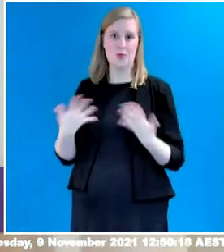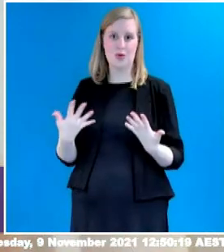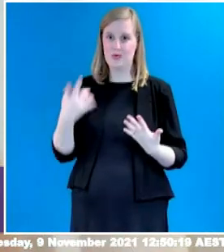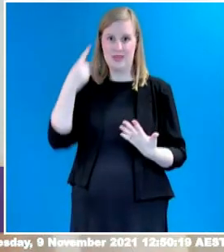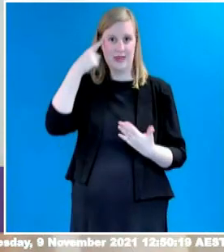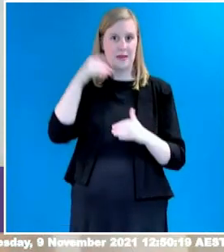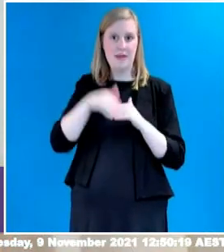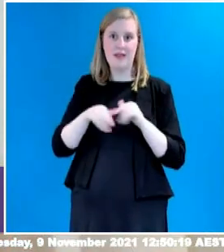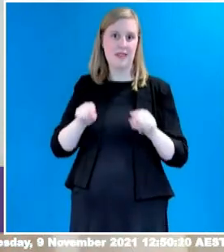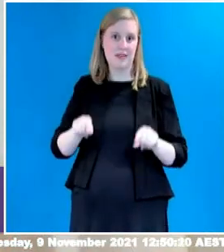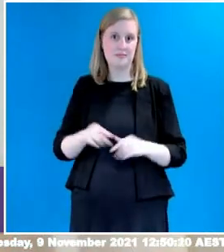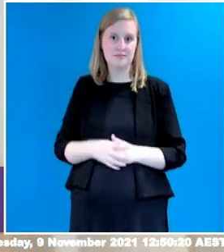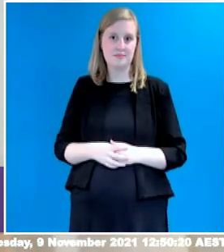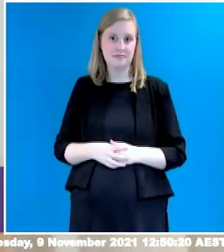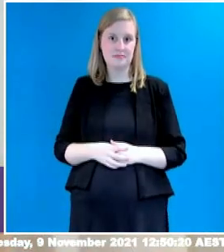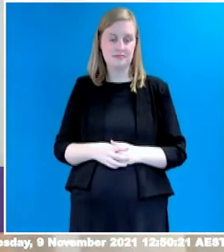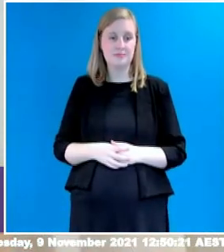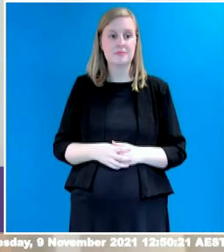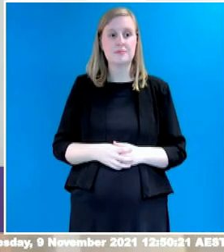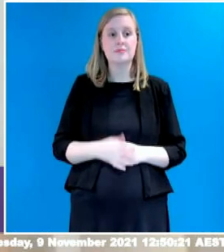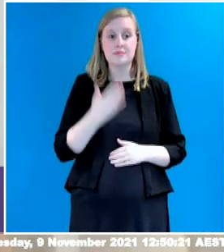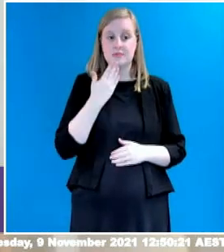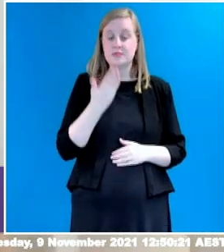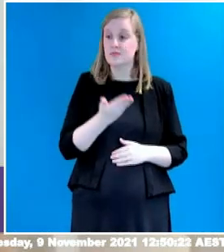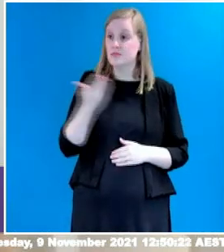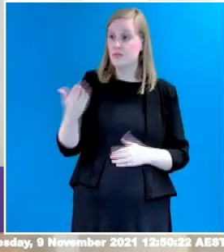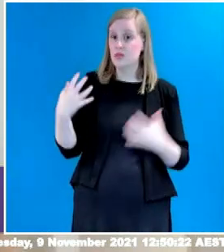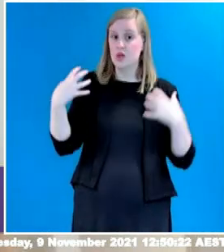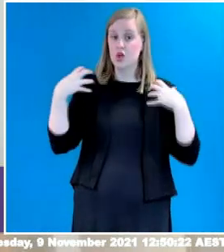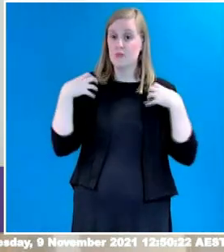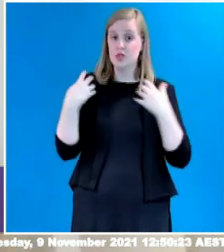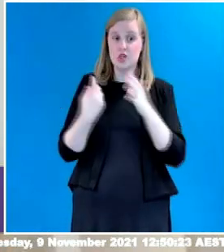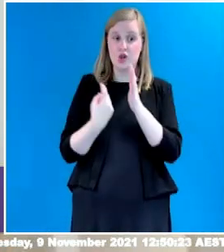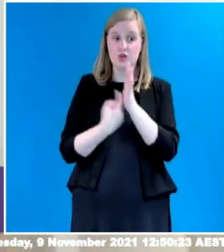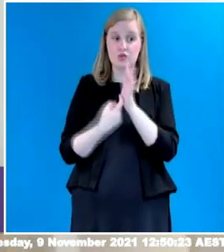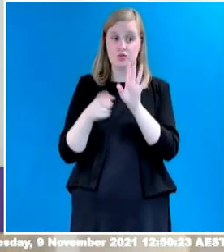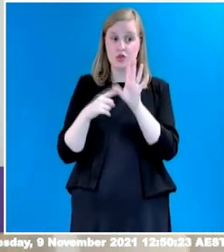Commissioner Ryan. I don't have any questions, Chair. I thank Ms Ryan for her evidence.